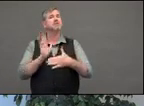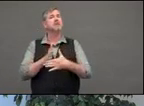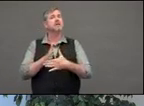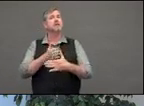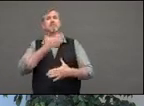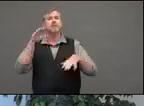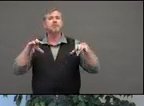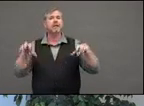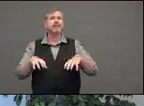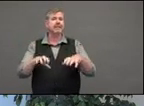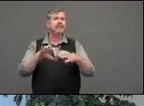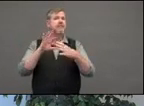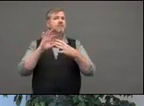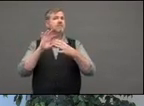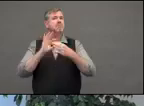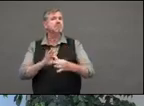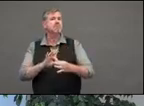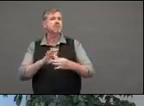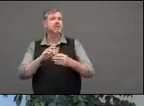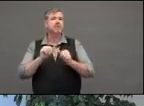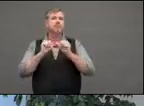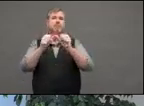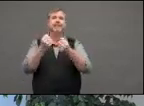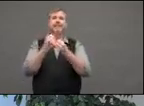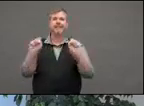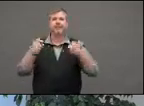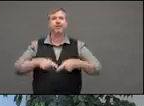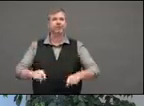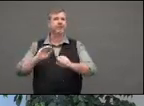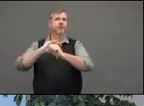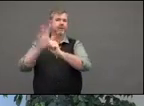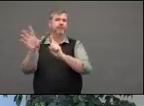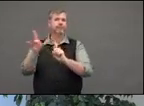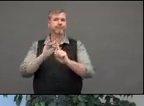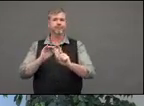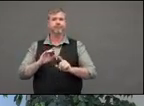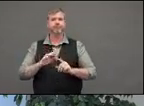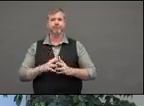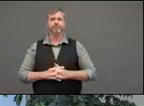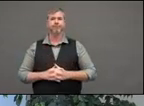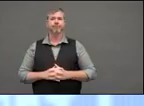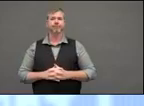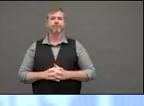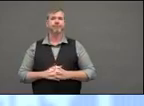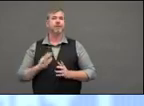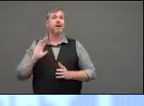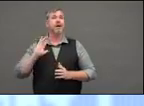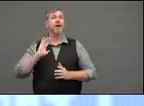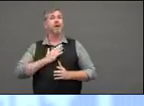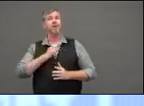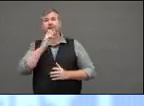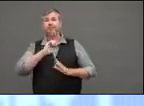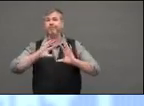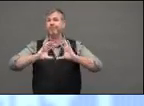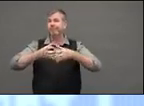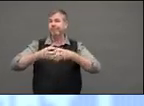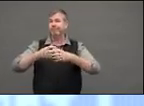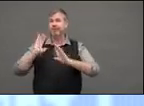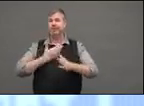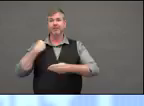um during this pandemic for our generation and even if you're not from our generation which is generation z